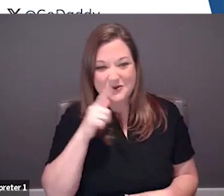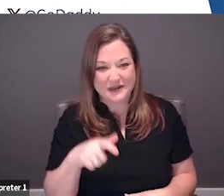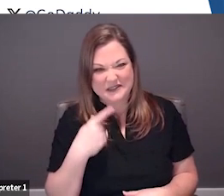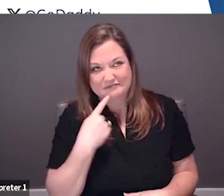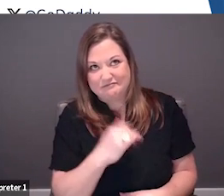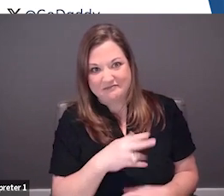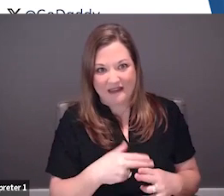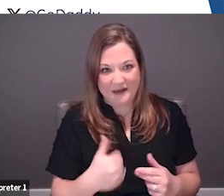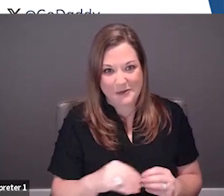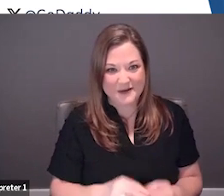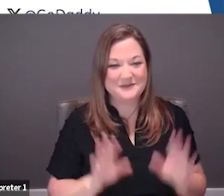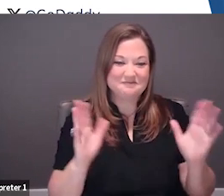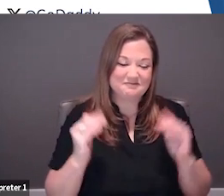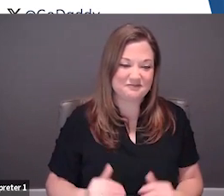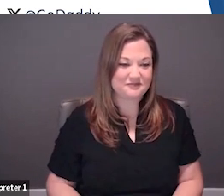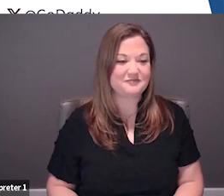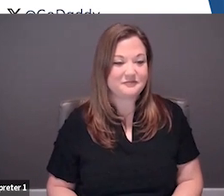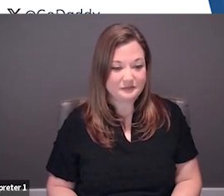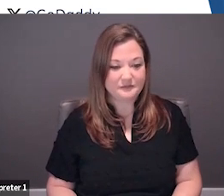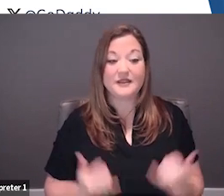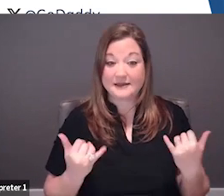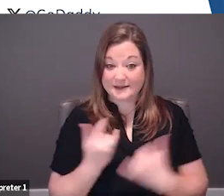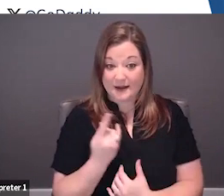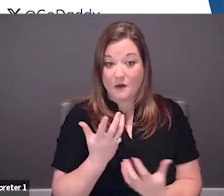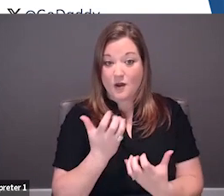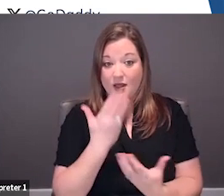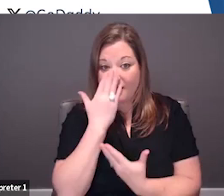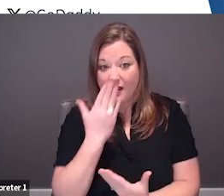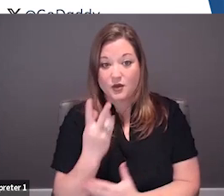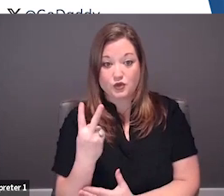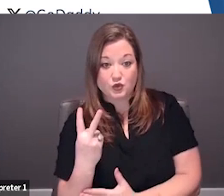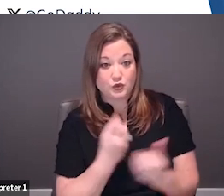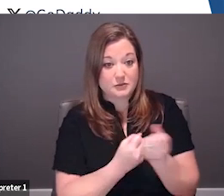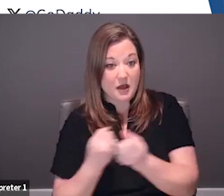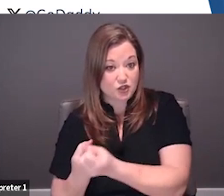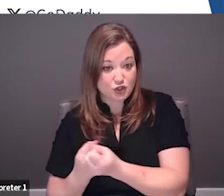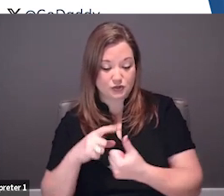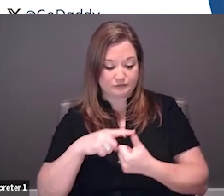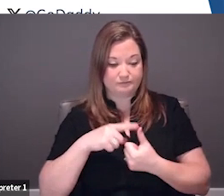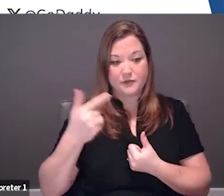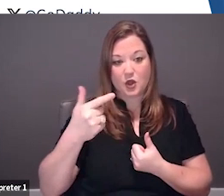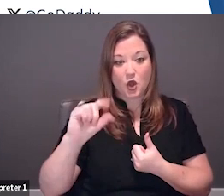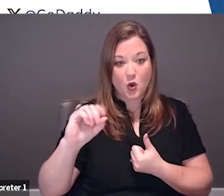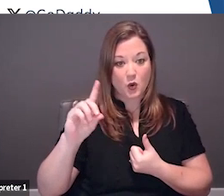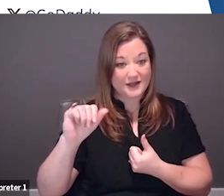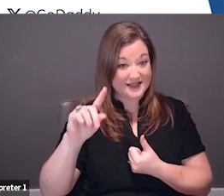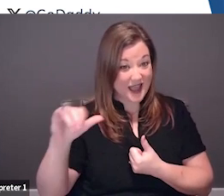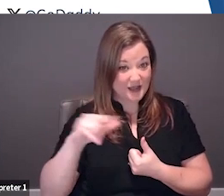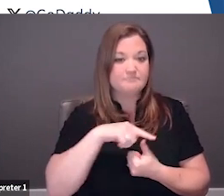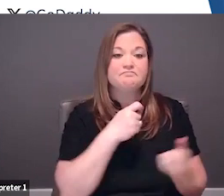We have two sponsors that I want to thank today. GoDaddy is sponsoring the live captions that we have for this event.